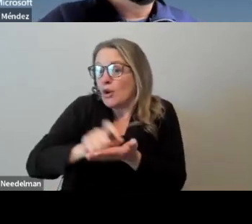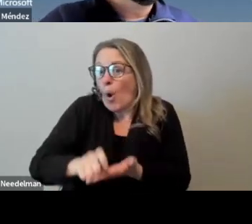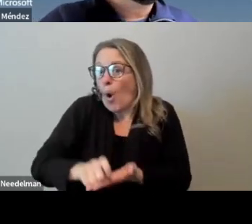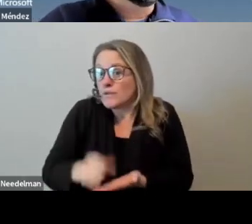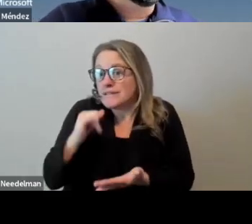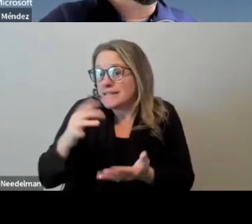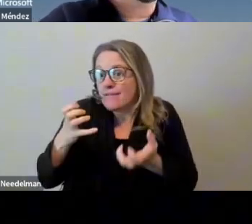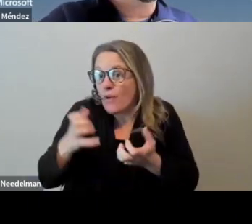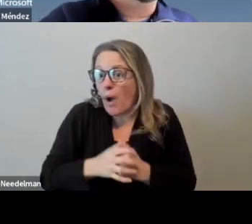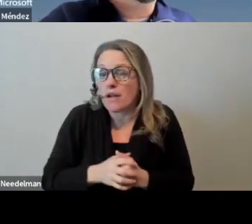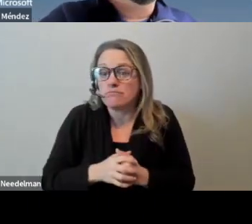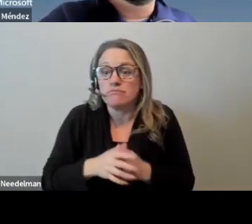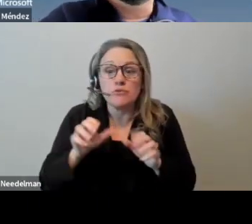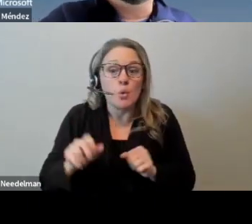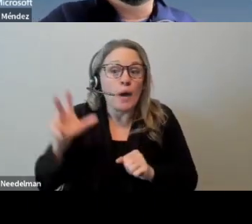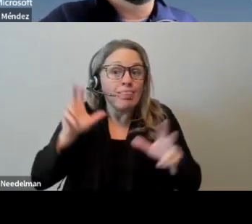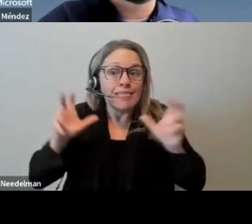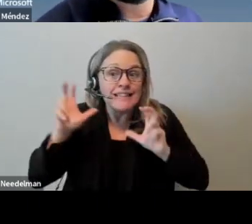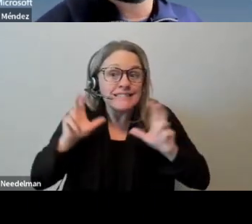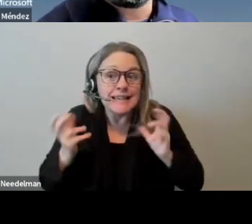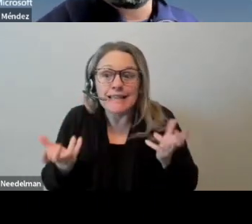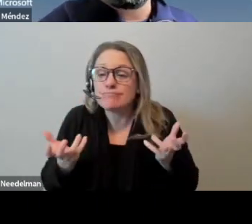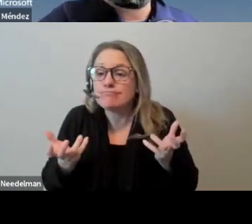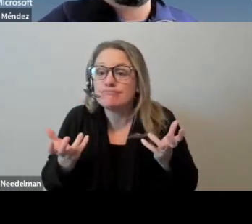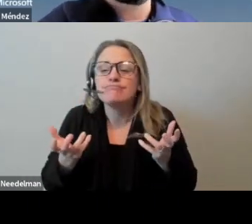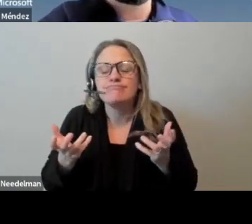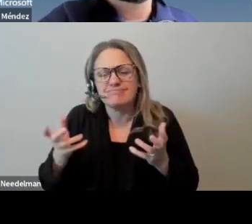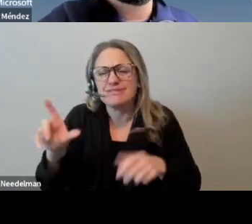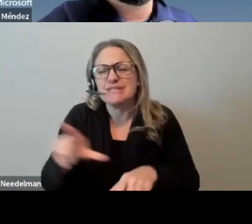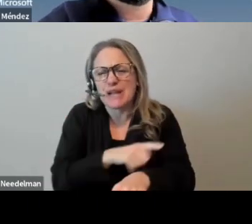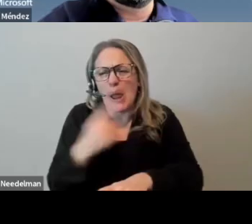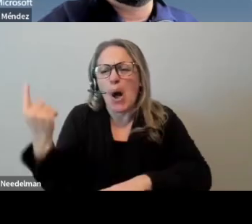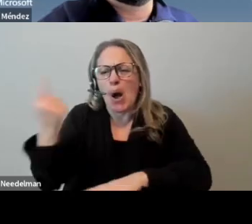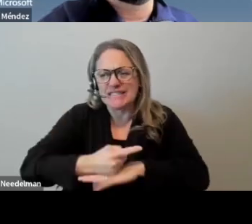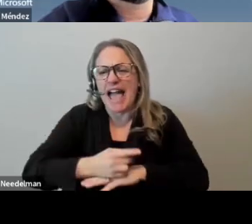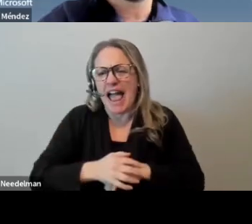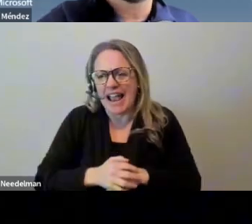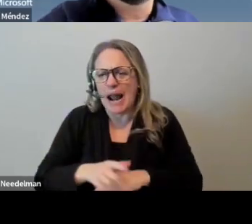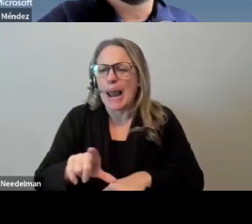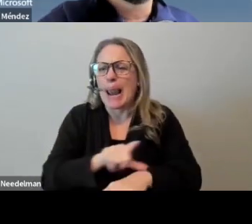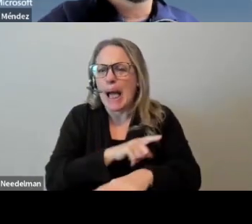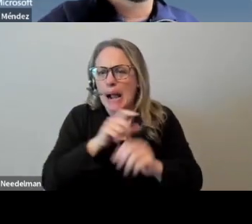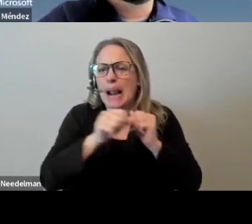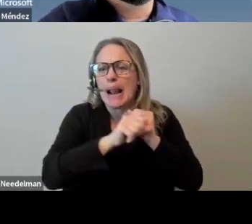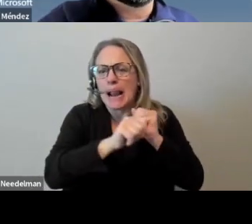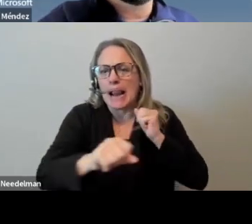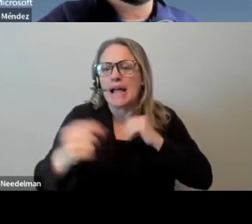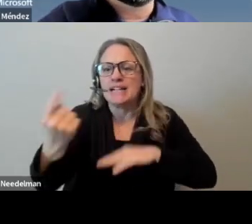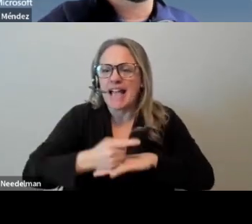Quiet listening counts too, and it's a long day. We have a long day ahead of us, so step away, stretch,